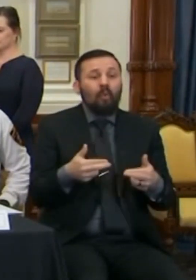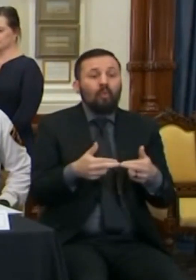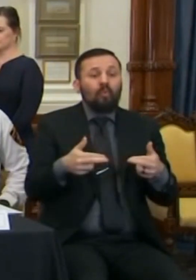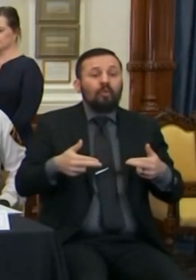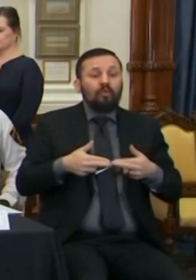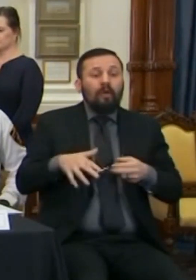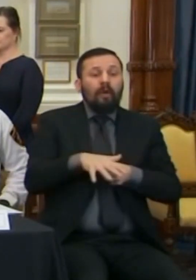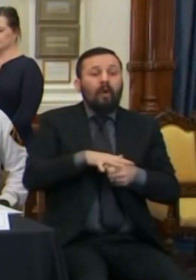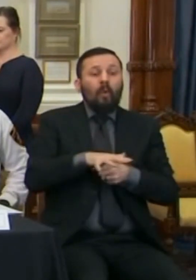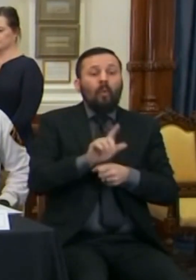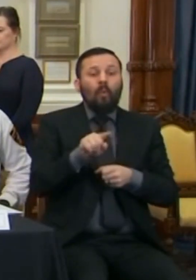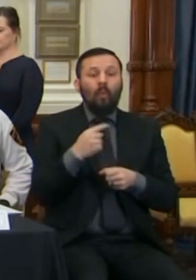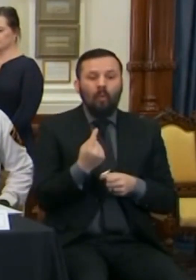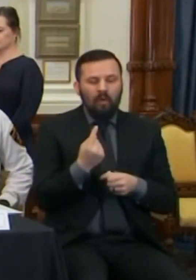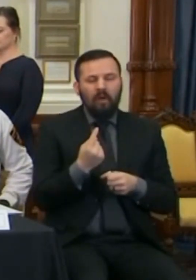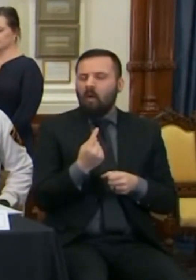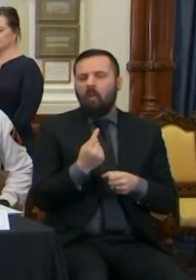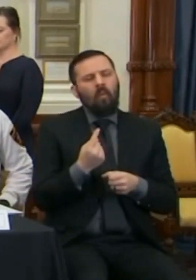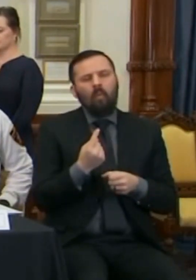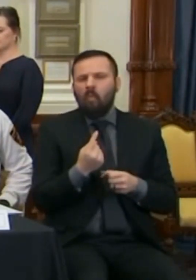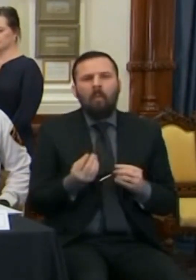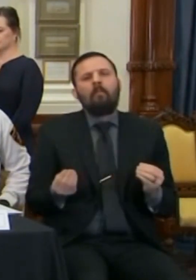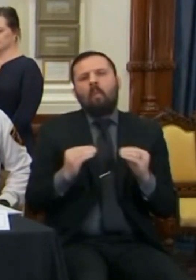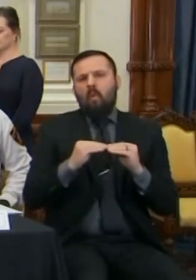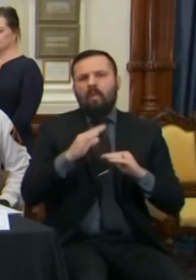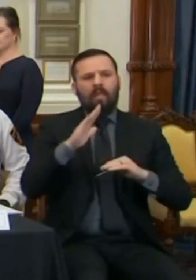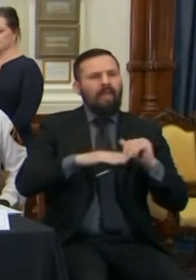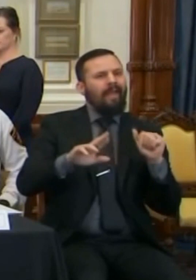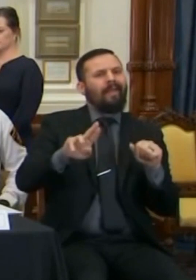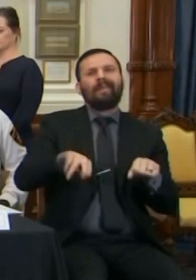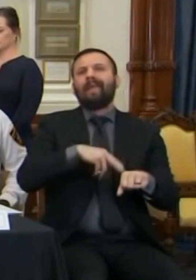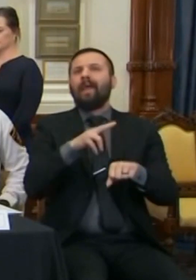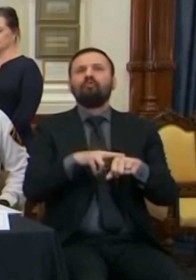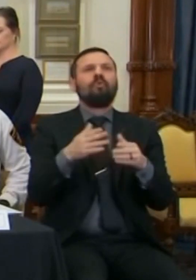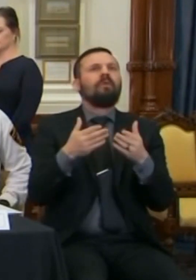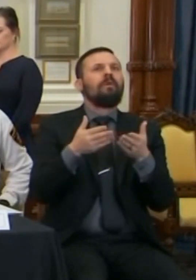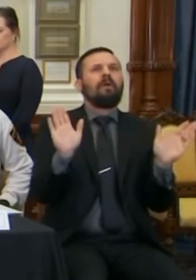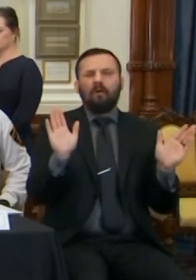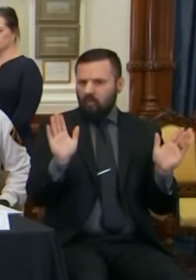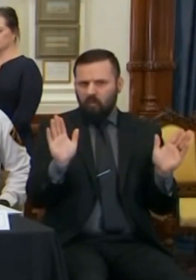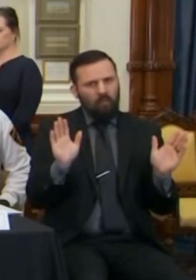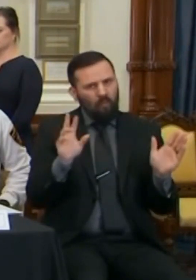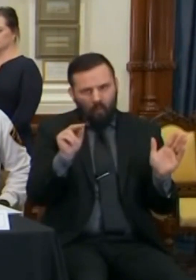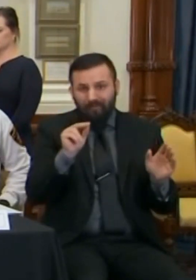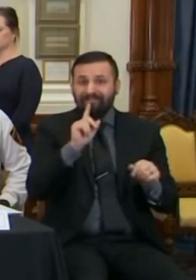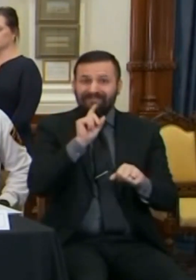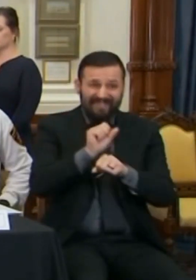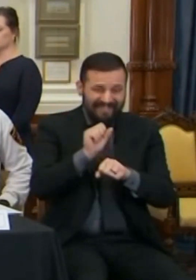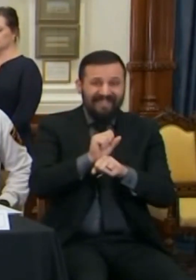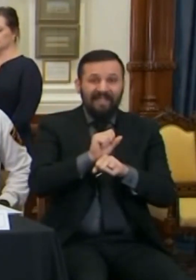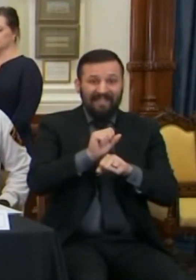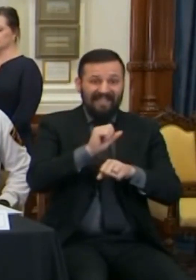it's far more than a nation wide disaster in fact it is an international